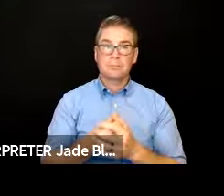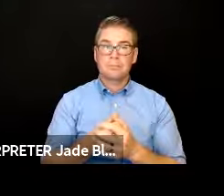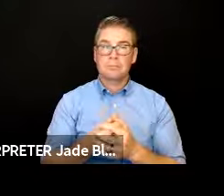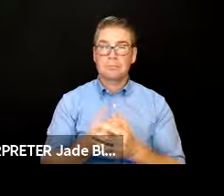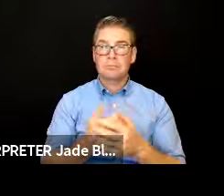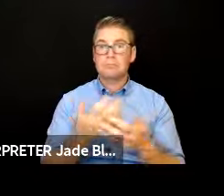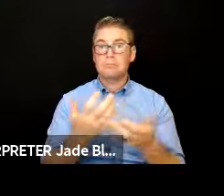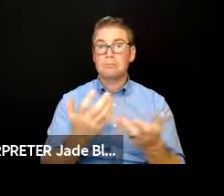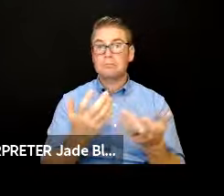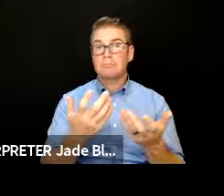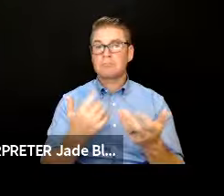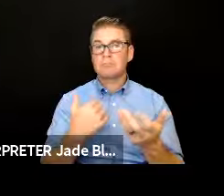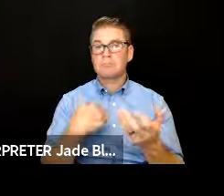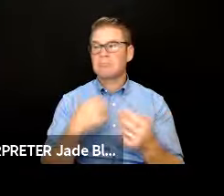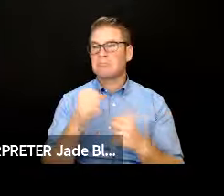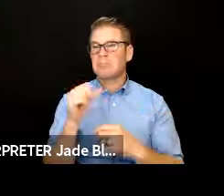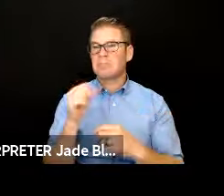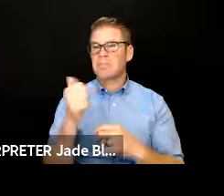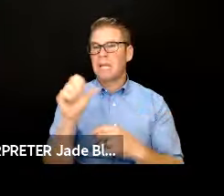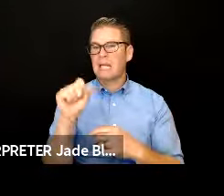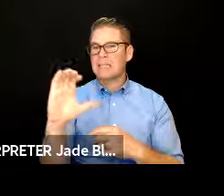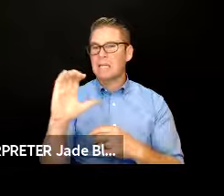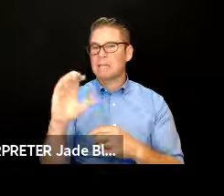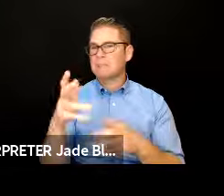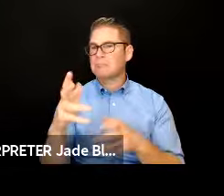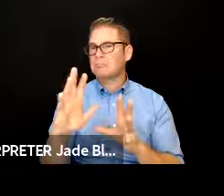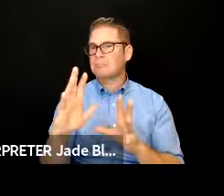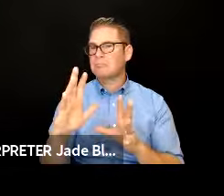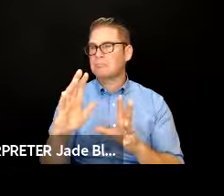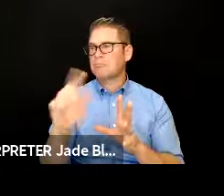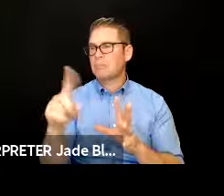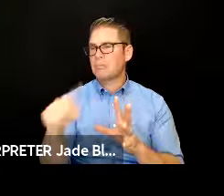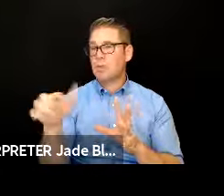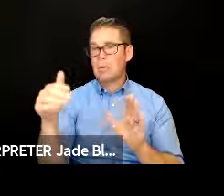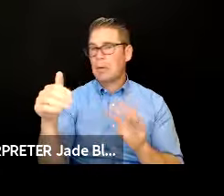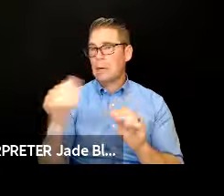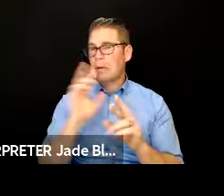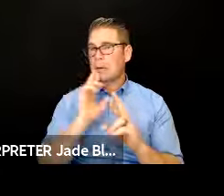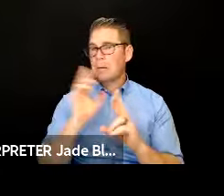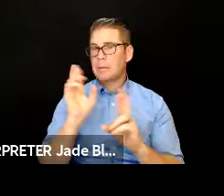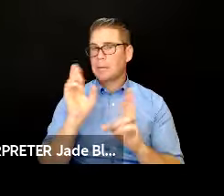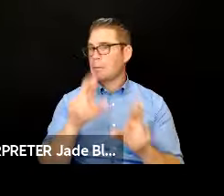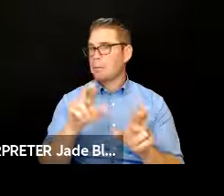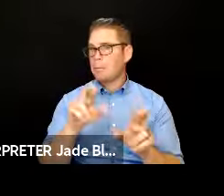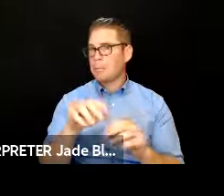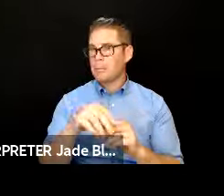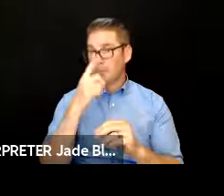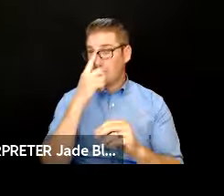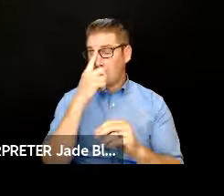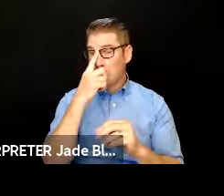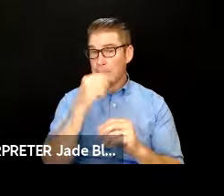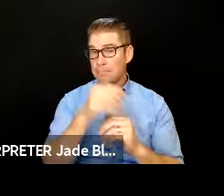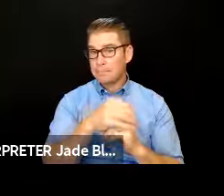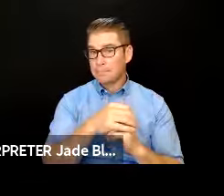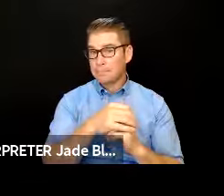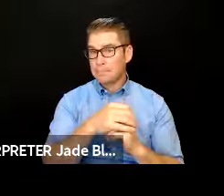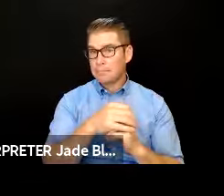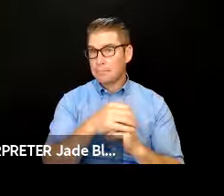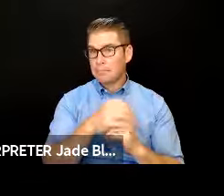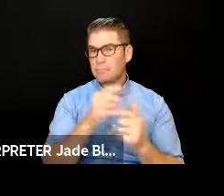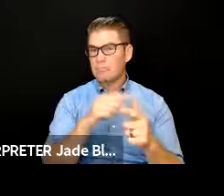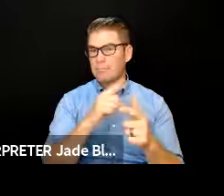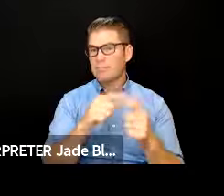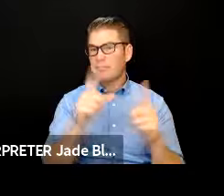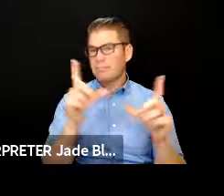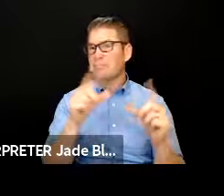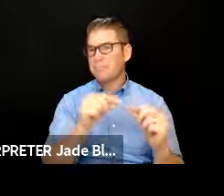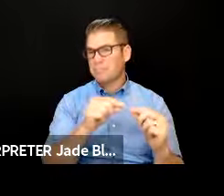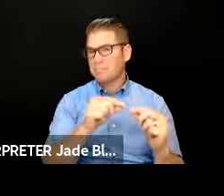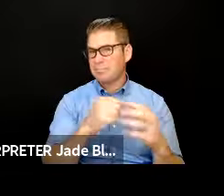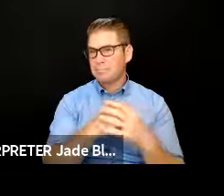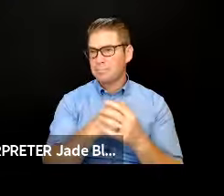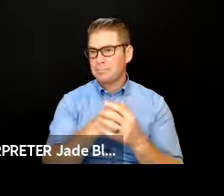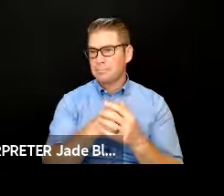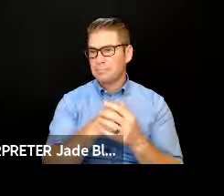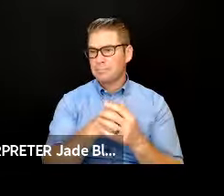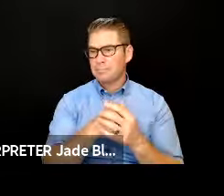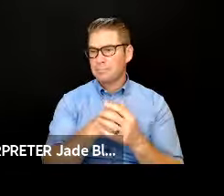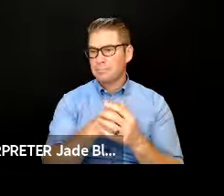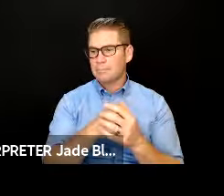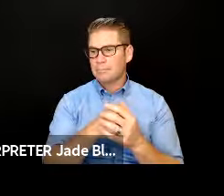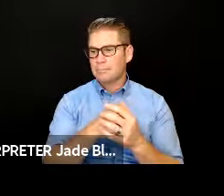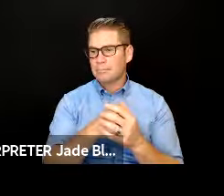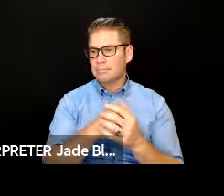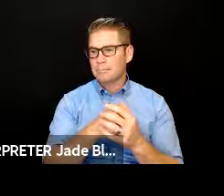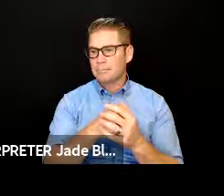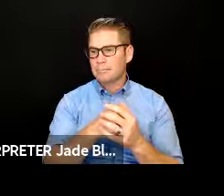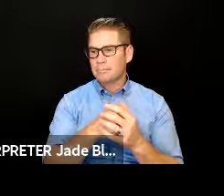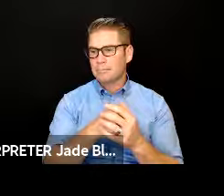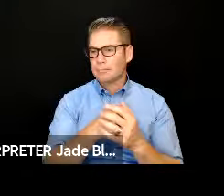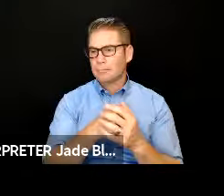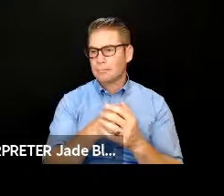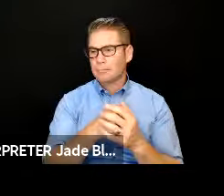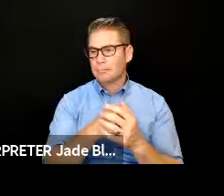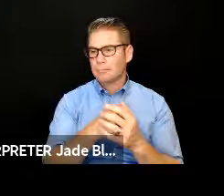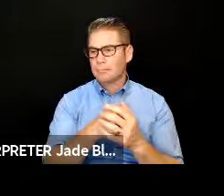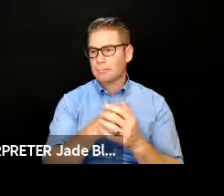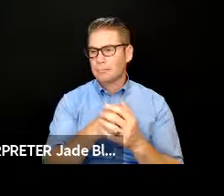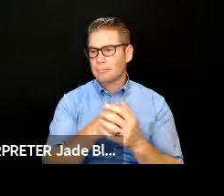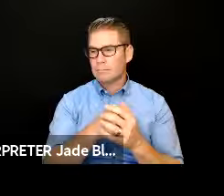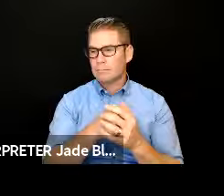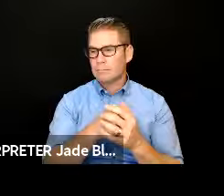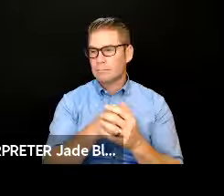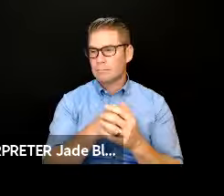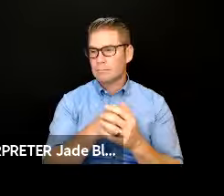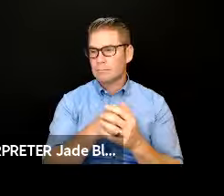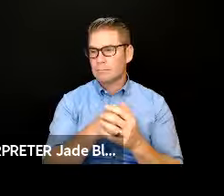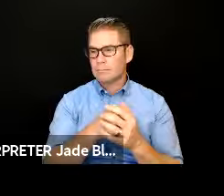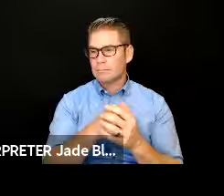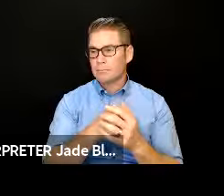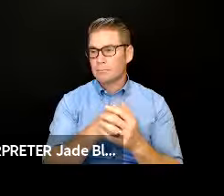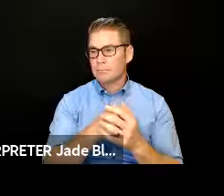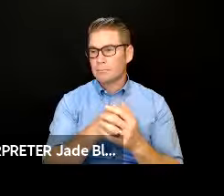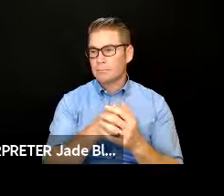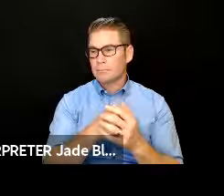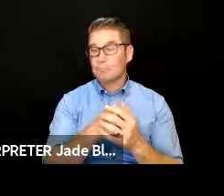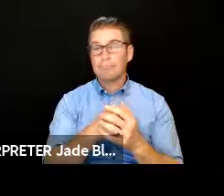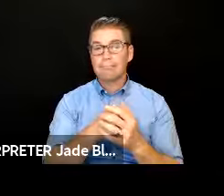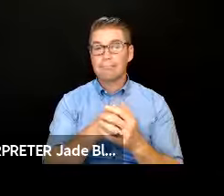We have about 79 percent of the room that has responded.